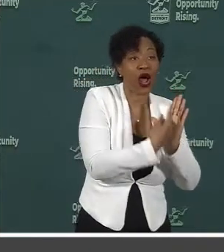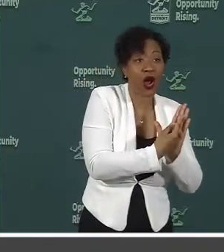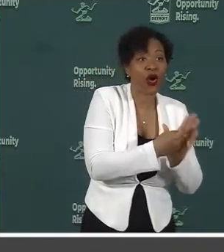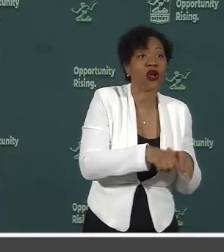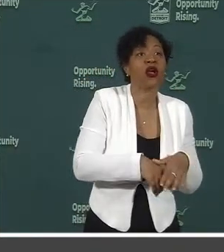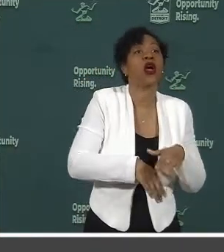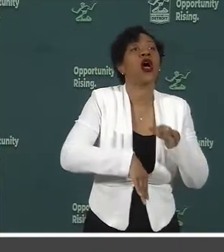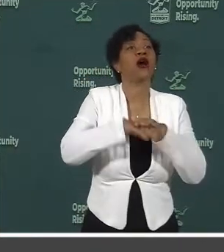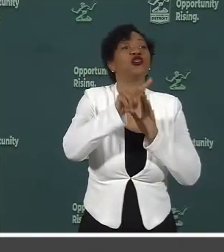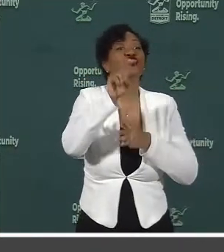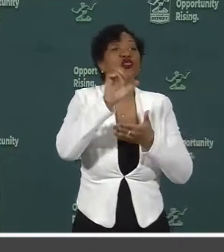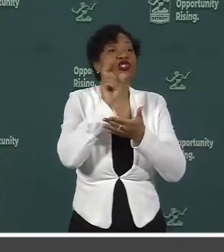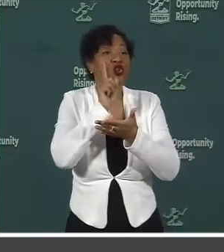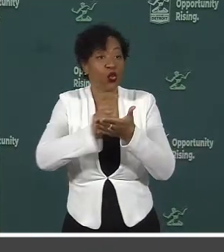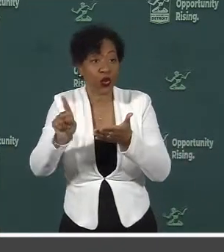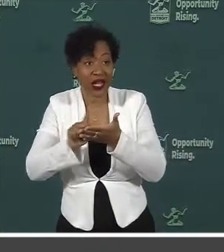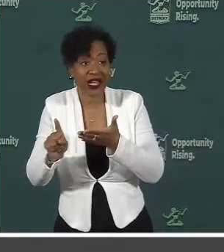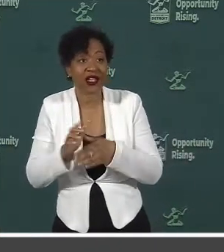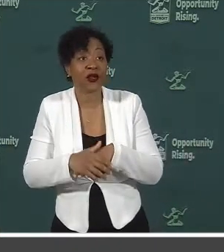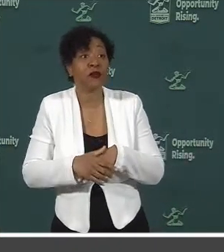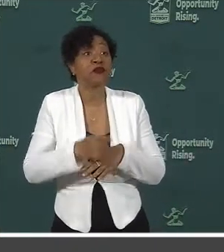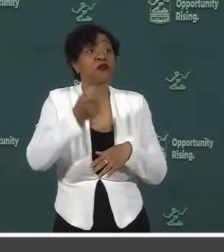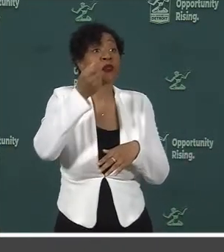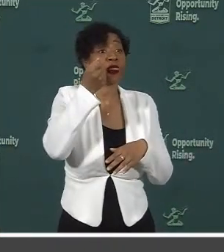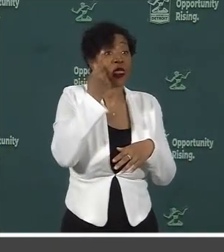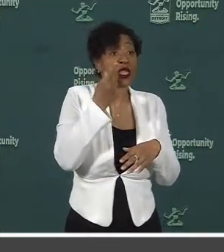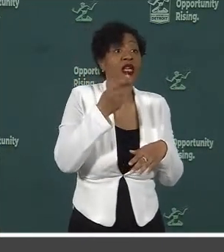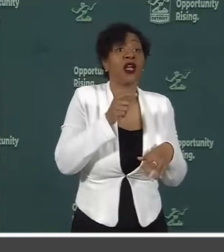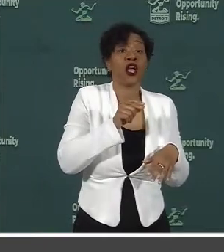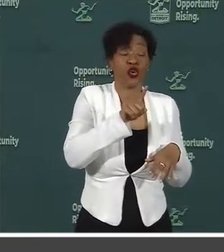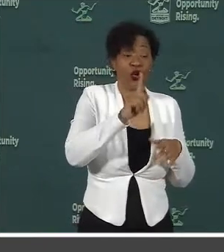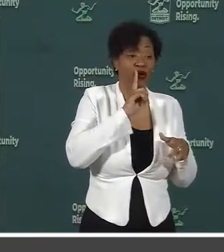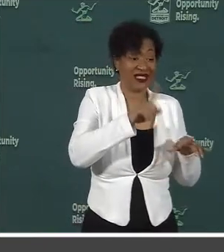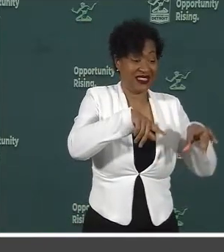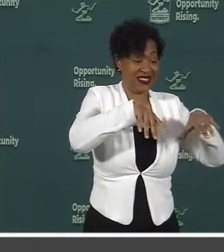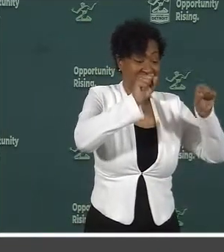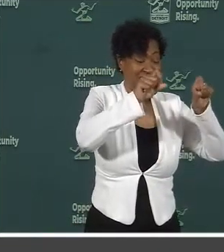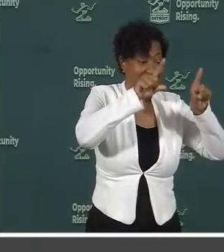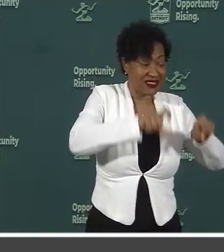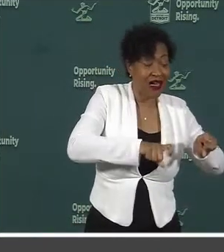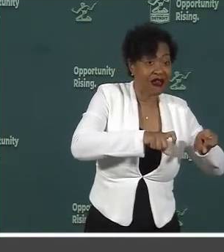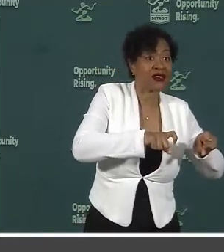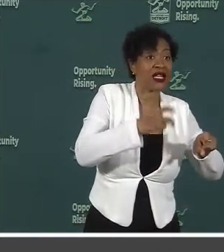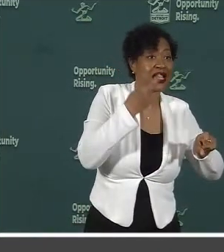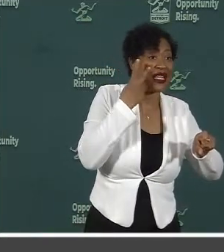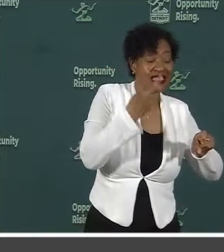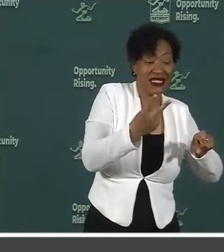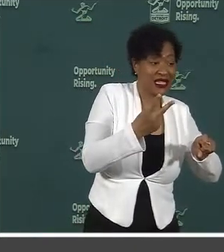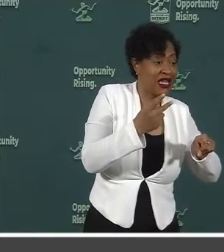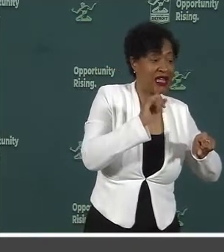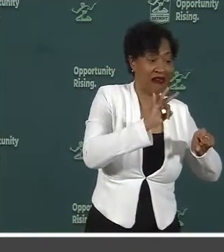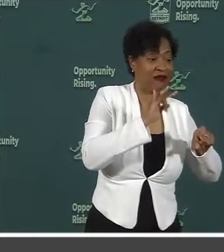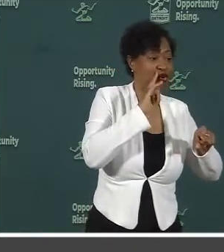QUALIFY OF OUR FIRST 400 PEOPLE WHO APPLIED 200 DIDN'T MAKE IT BECAUSE THEY COULDN'T READ WELL